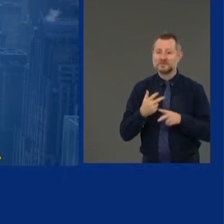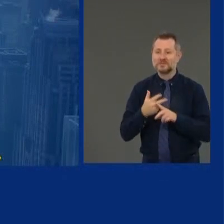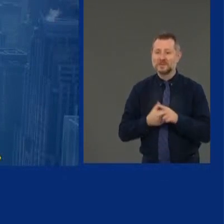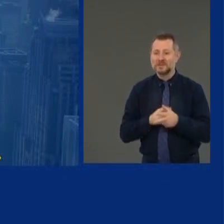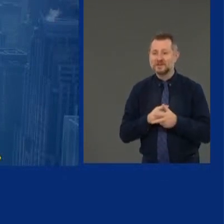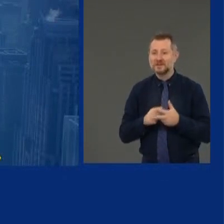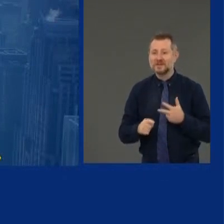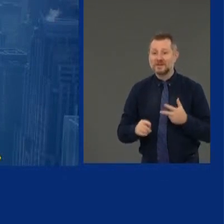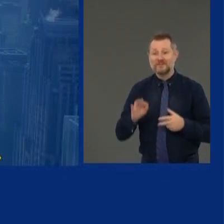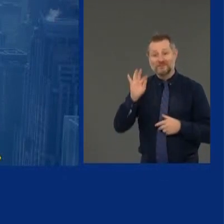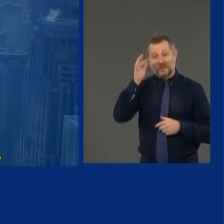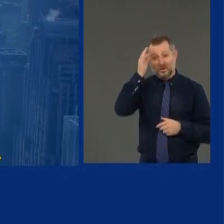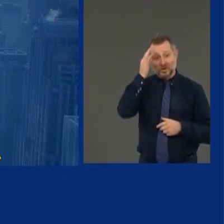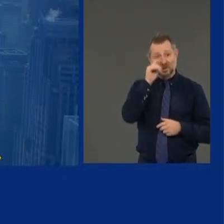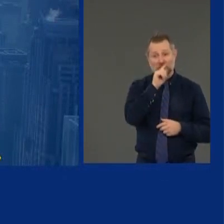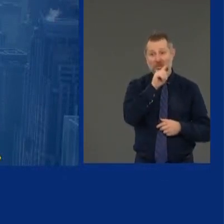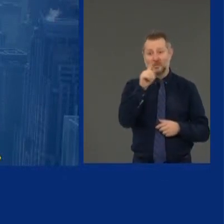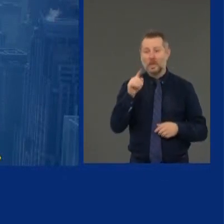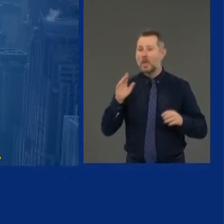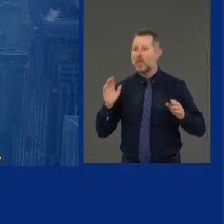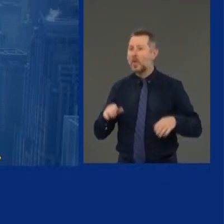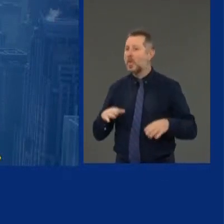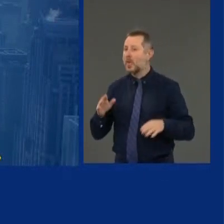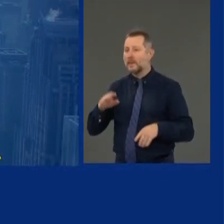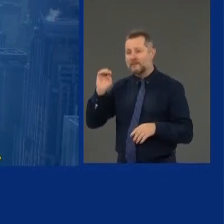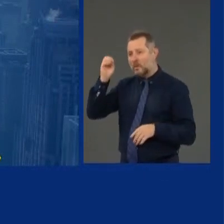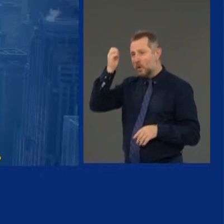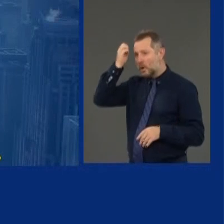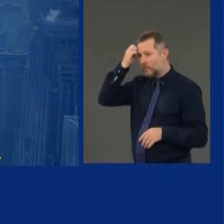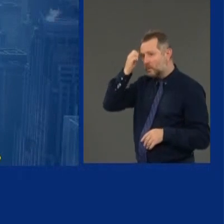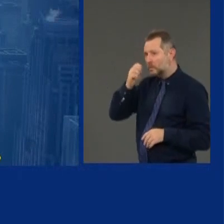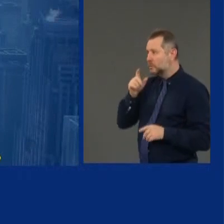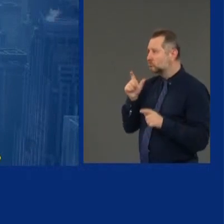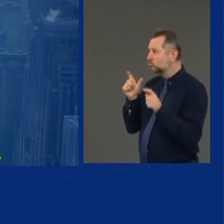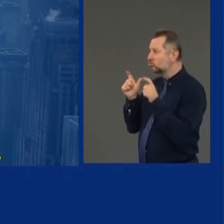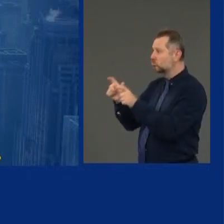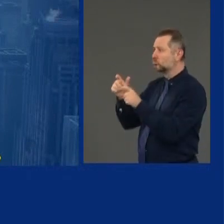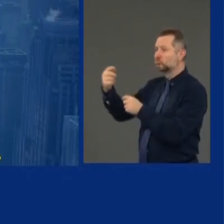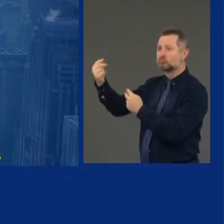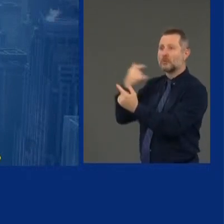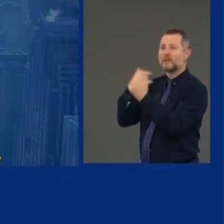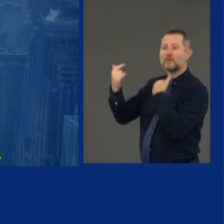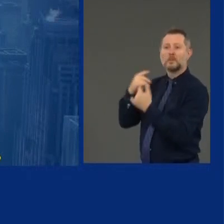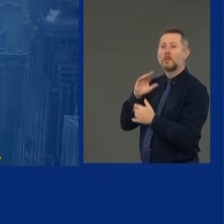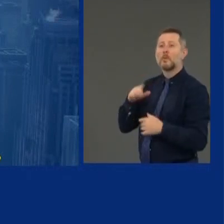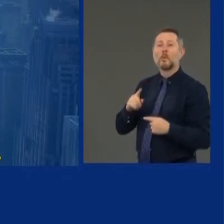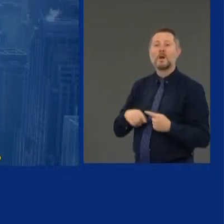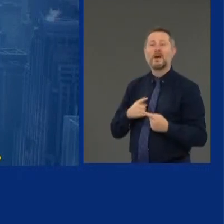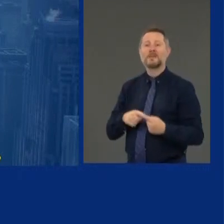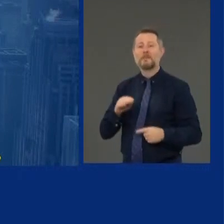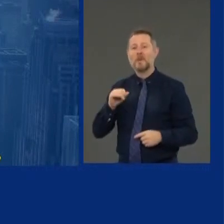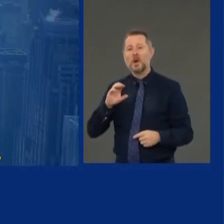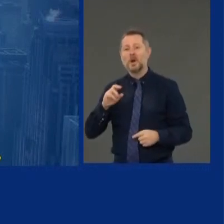JANUARY, FEBRUARY, MARCH, FEDERAL GOVERNMENT DIDN'T DO A